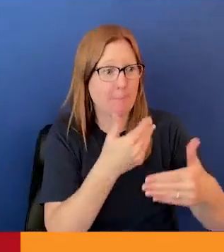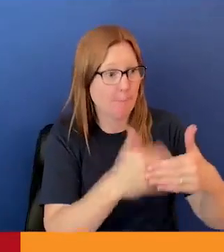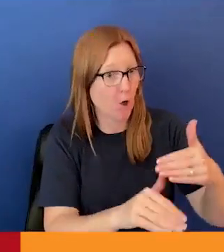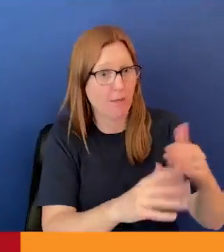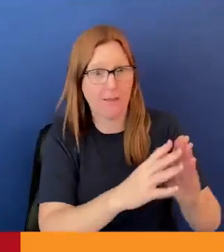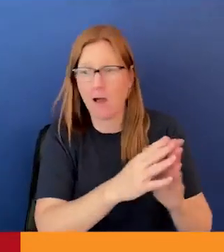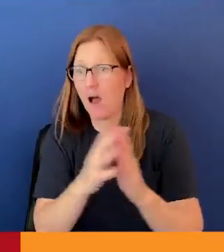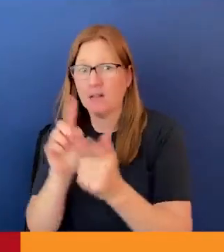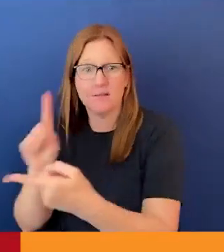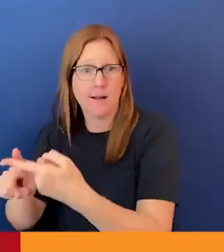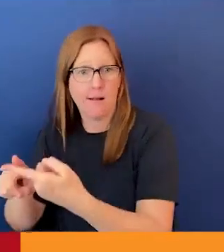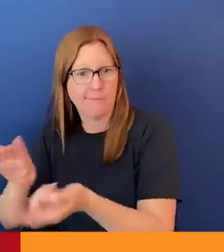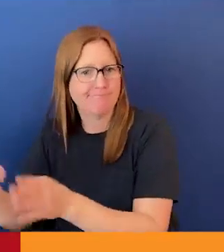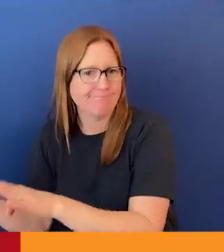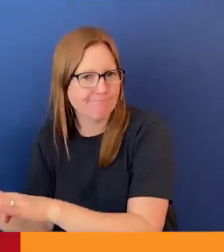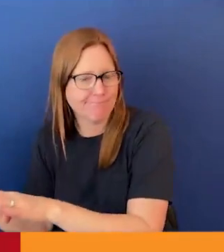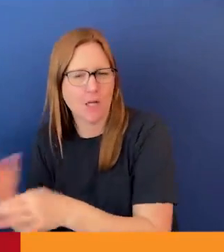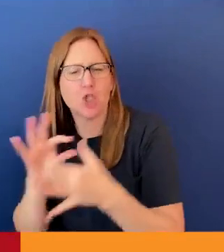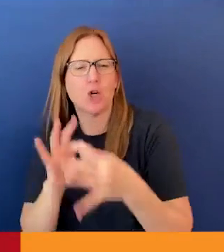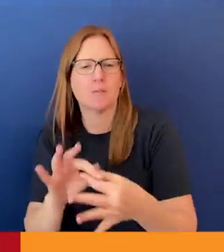in terms of our work across disabilities.